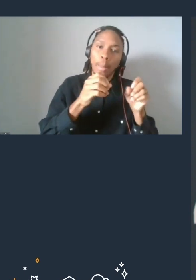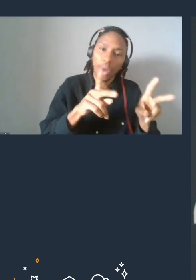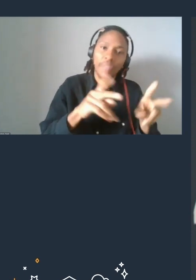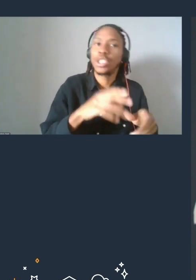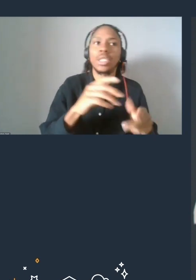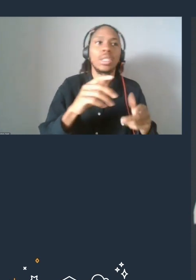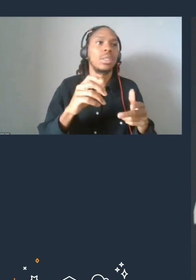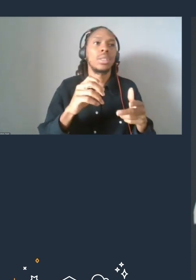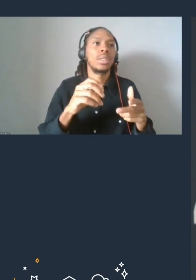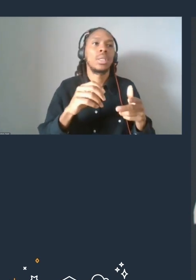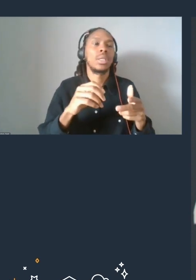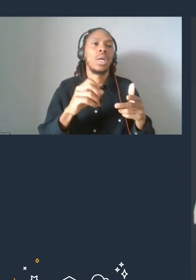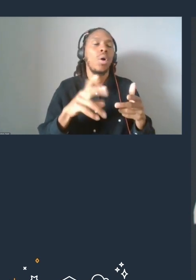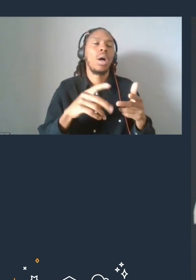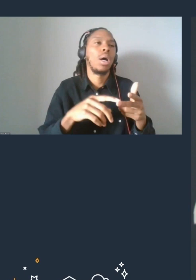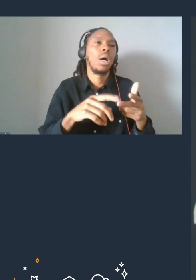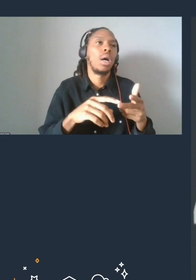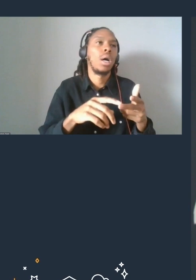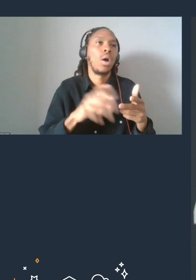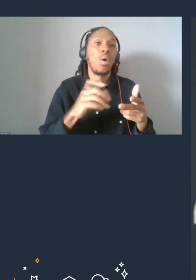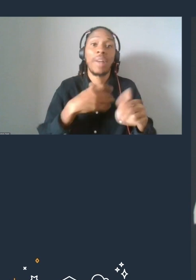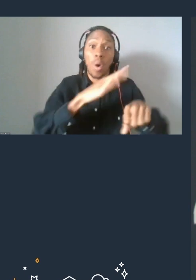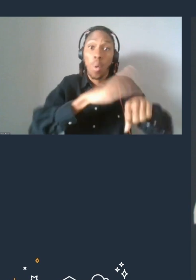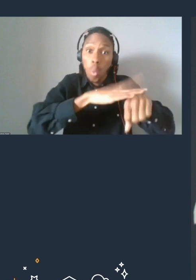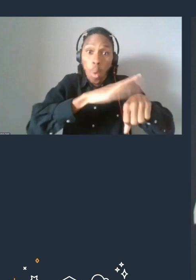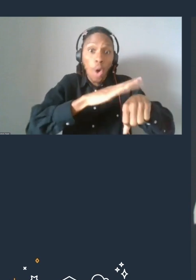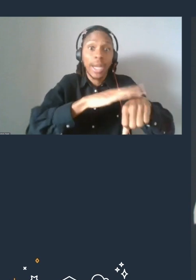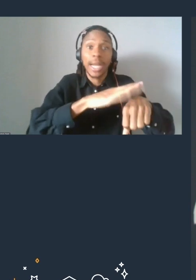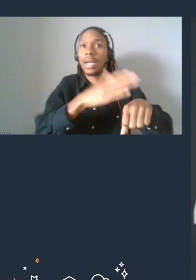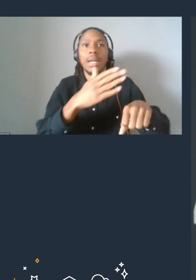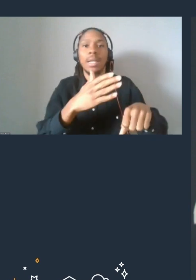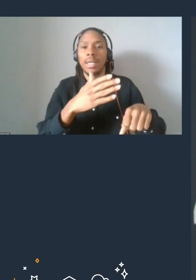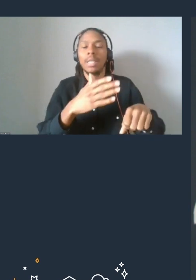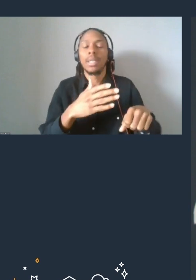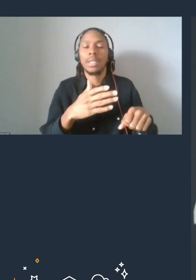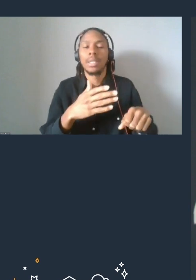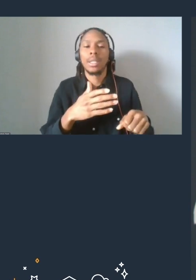a warning and a kind of like following